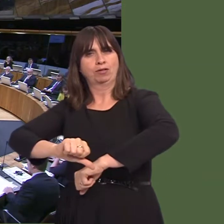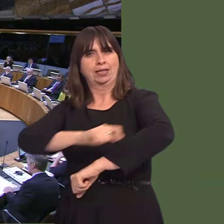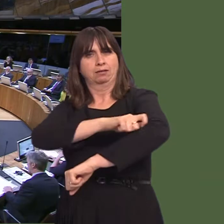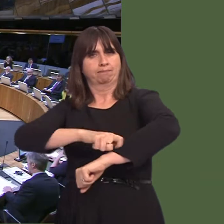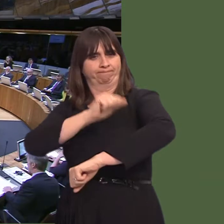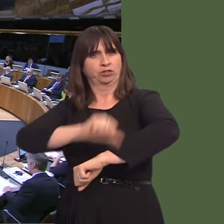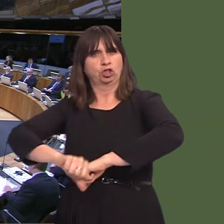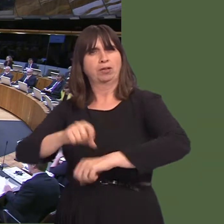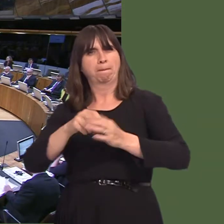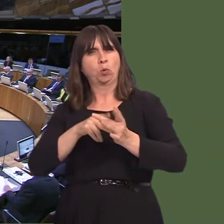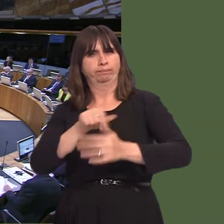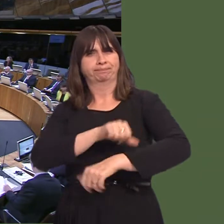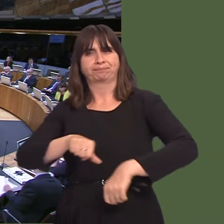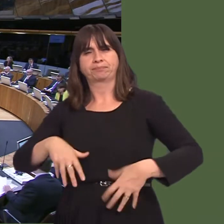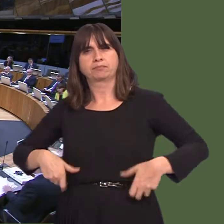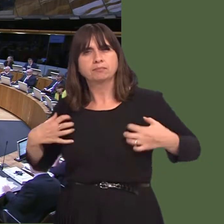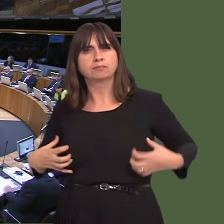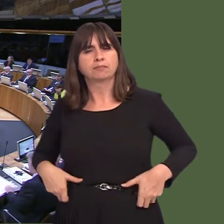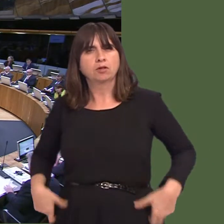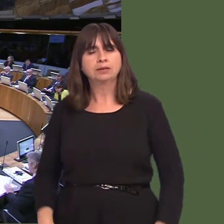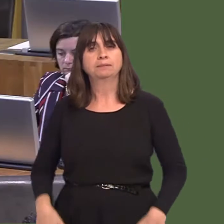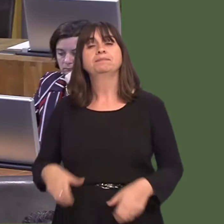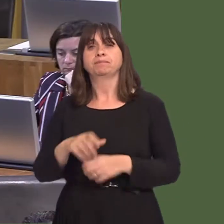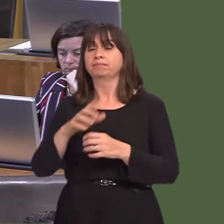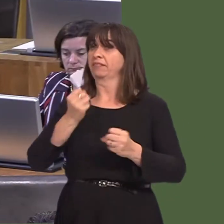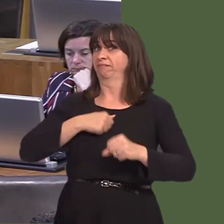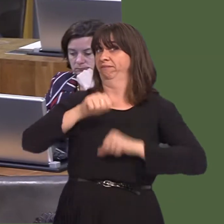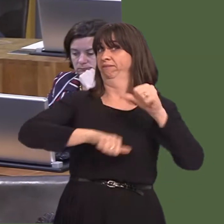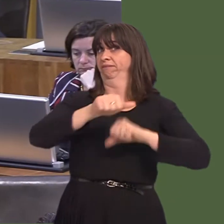to be seen as quickly as possible and in accordance with Welsh waiting times standards.